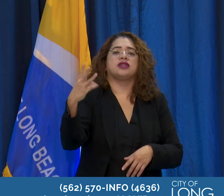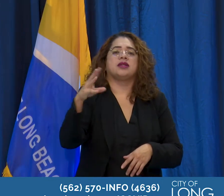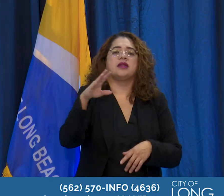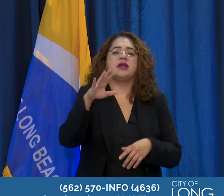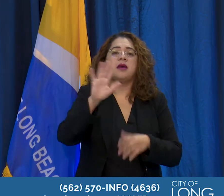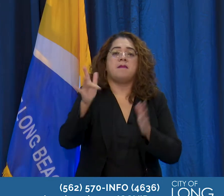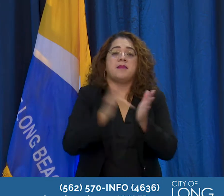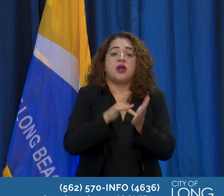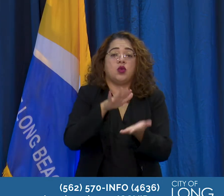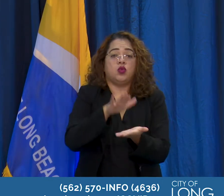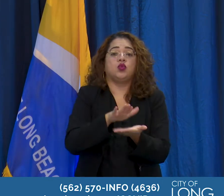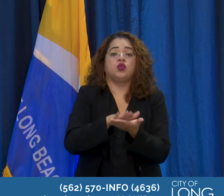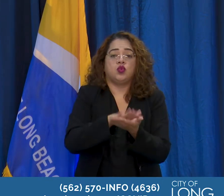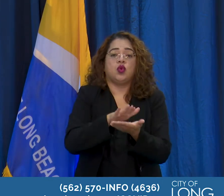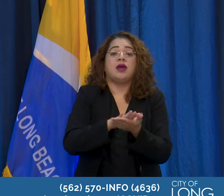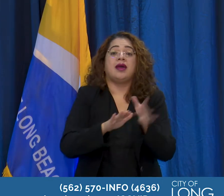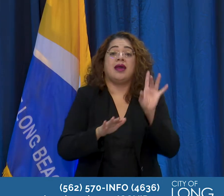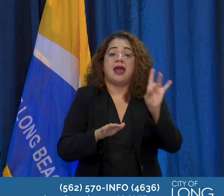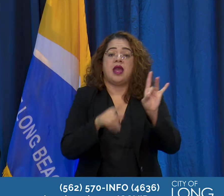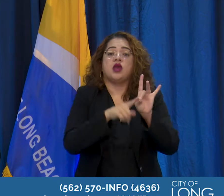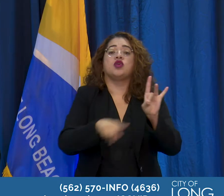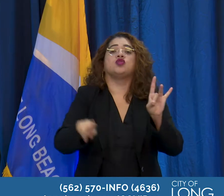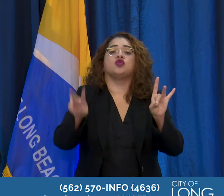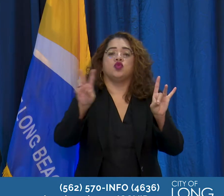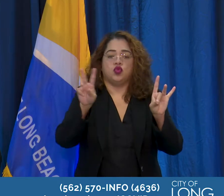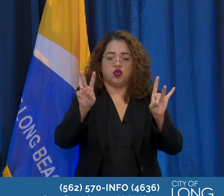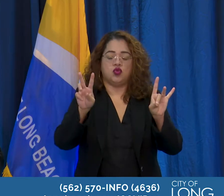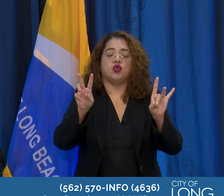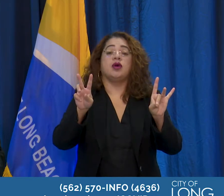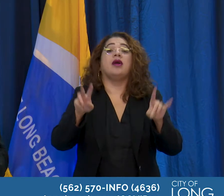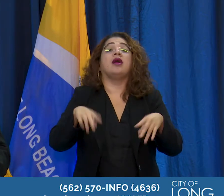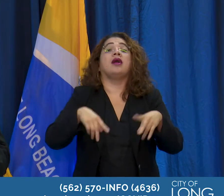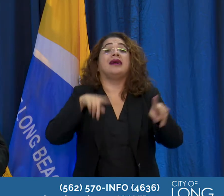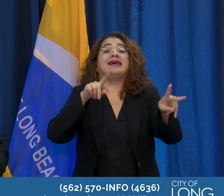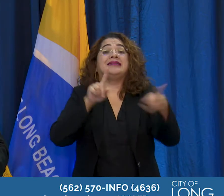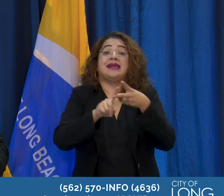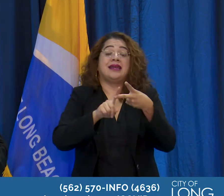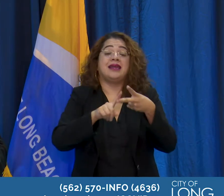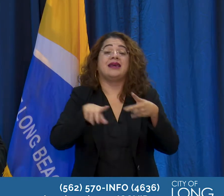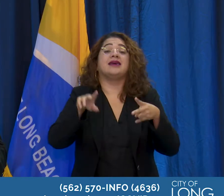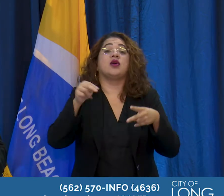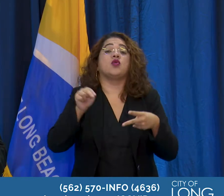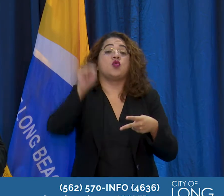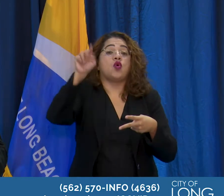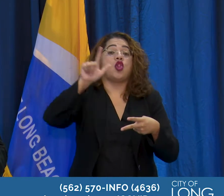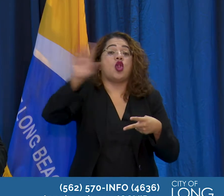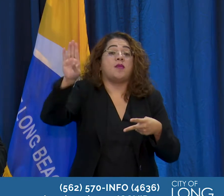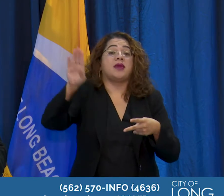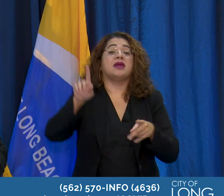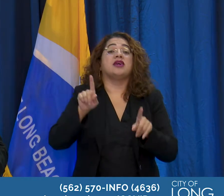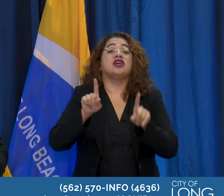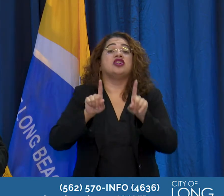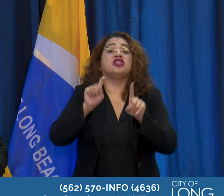day from 8am to 2pm and then on Sunday in north Long Beach at Starr King Elementary